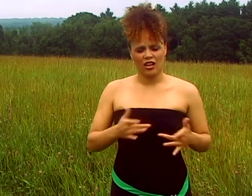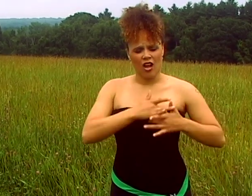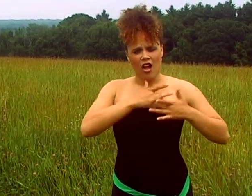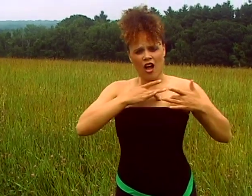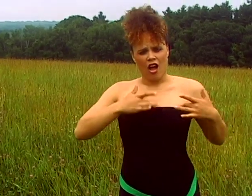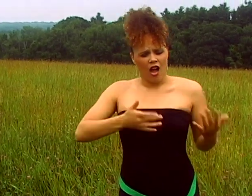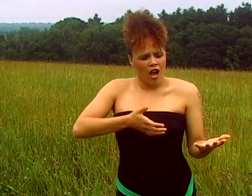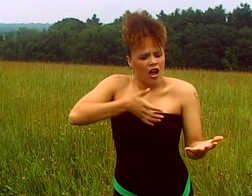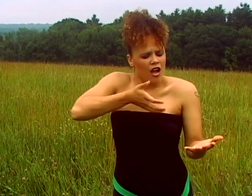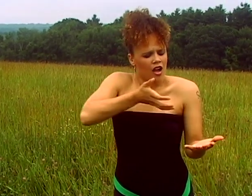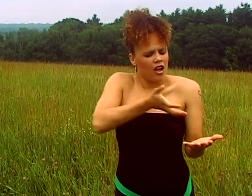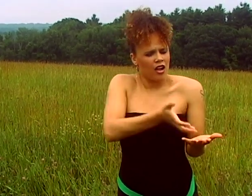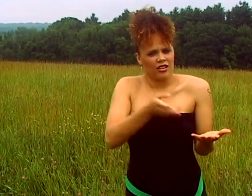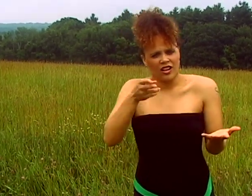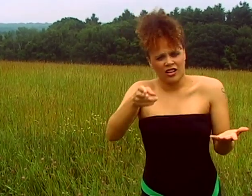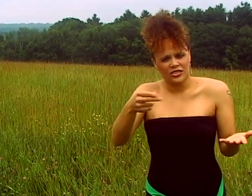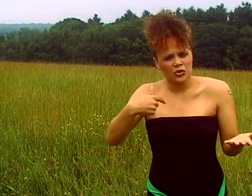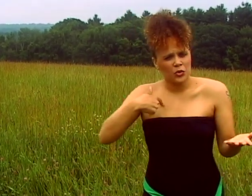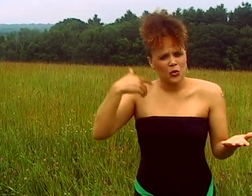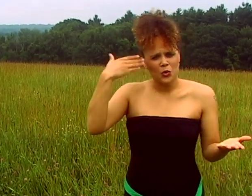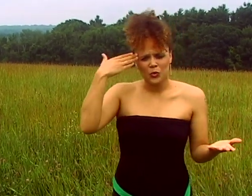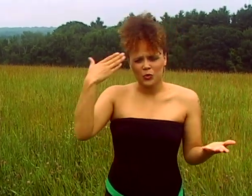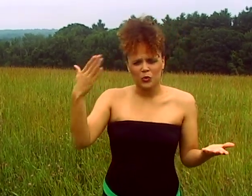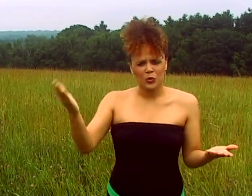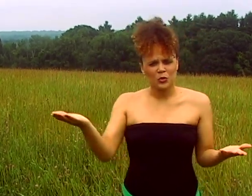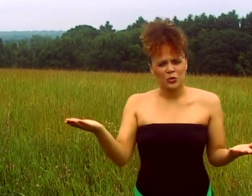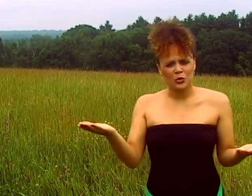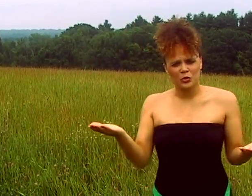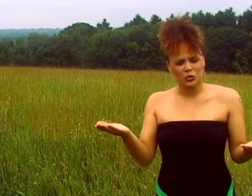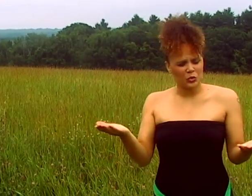With my heart and I don't know